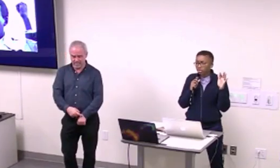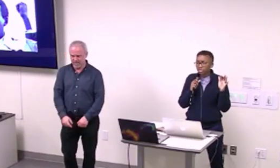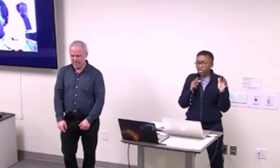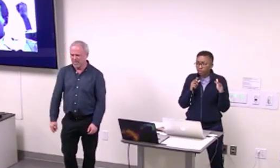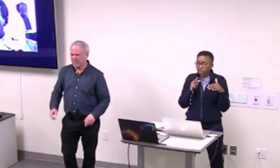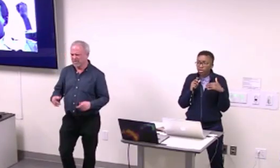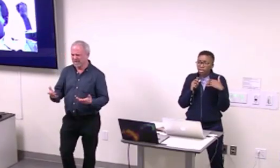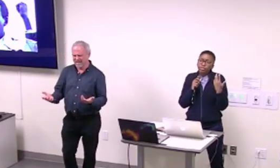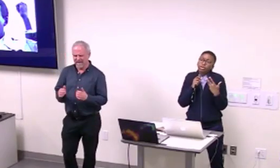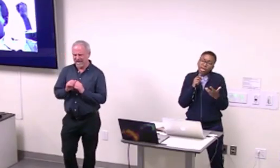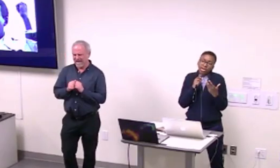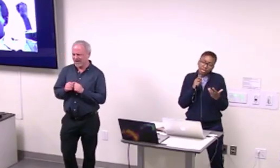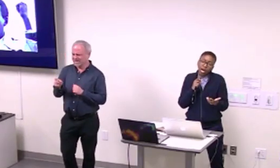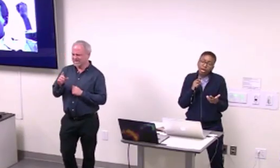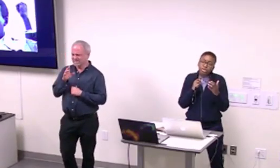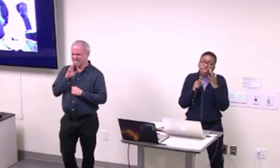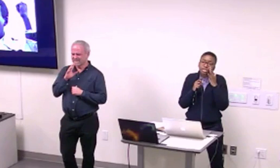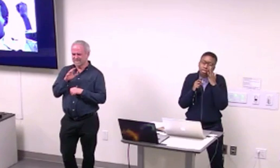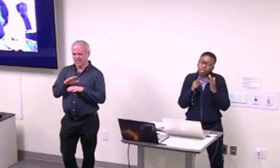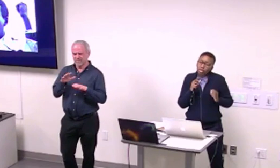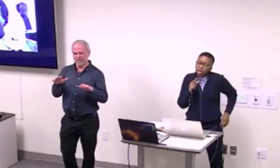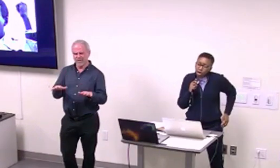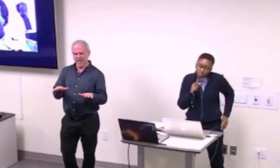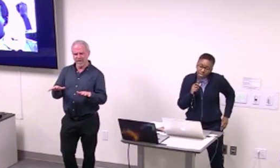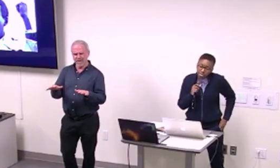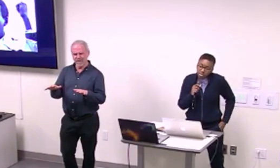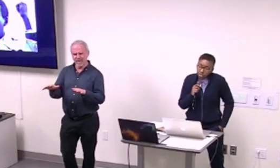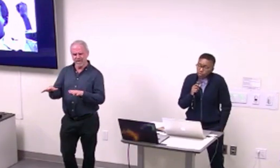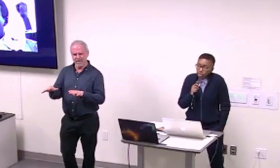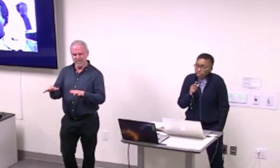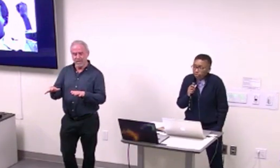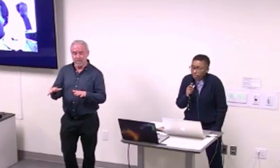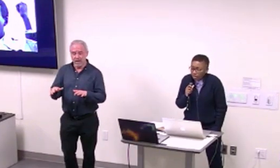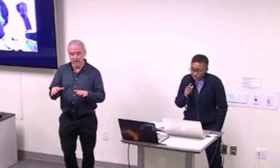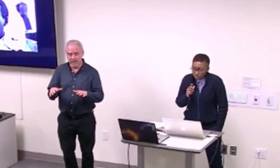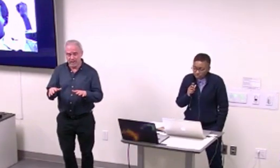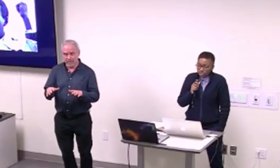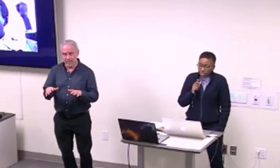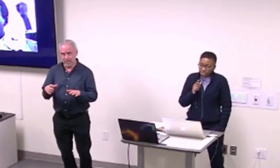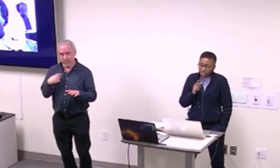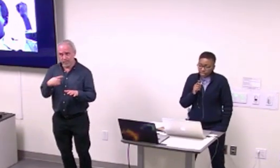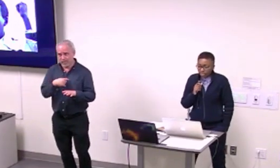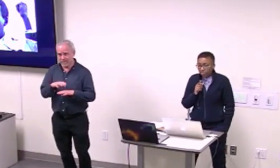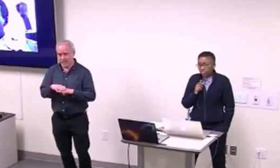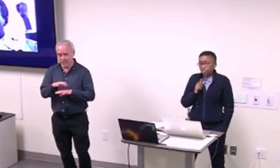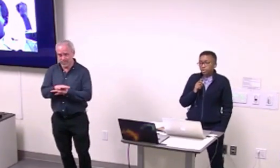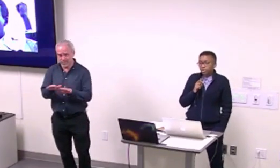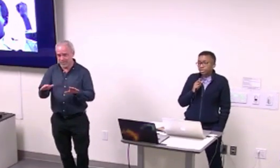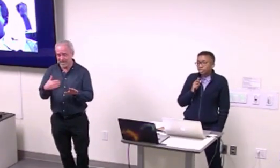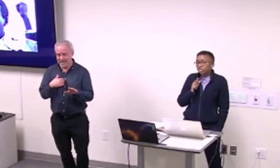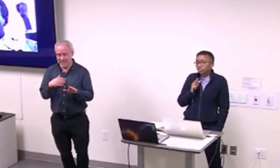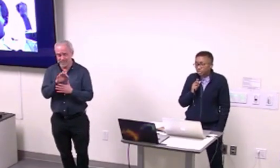But we don't have an option. That is like quite literally our day-to-day life experience, unfortunately.